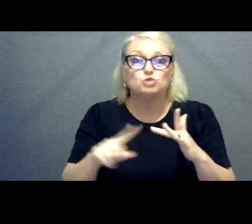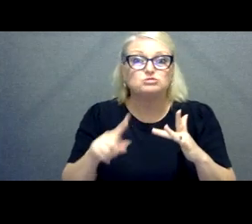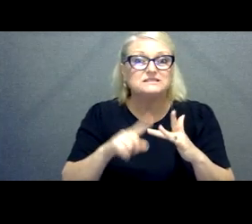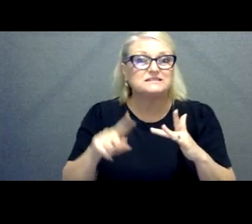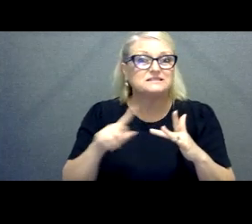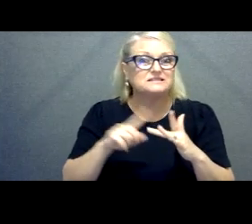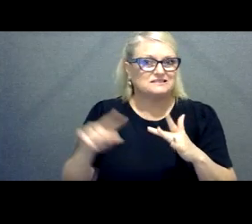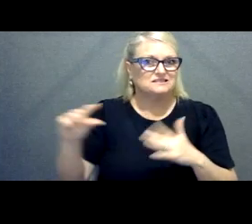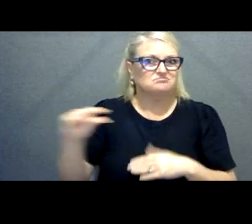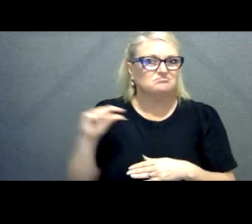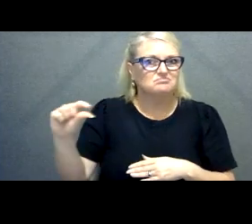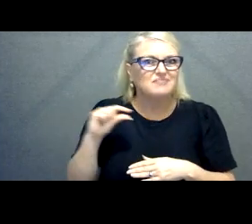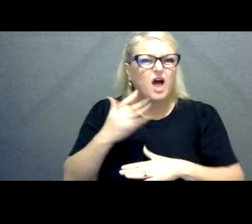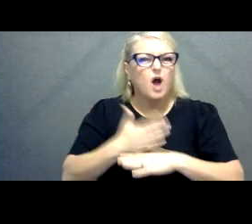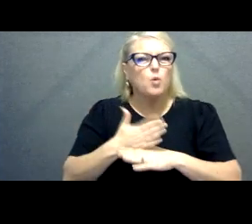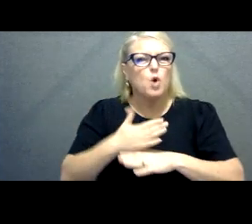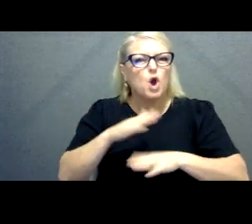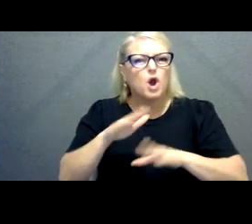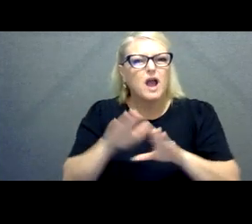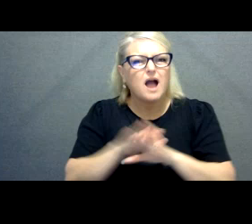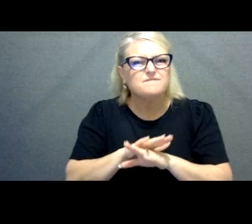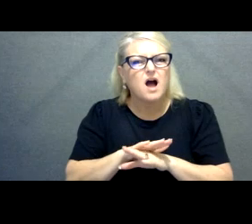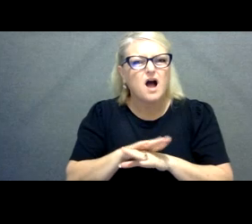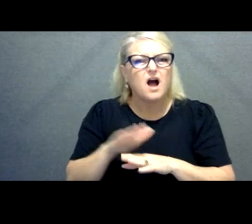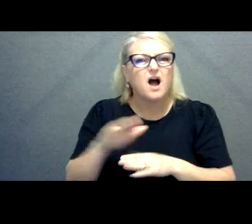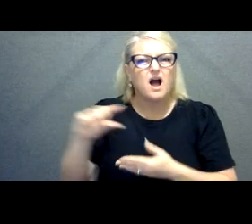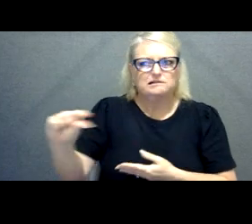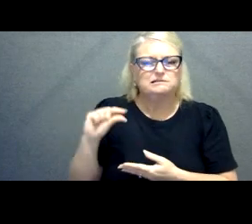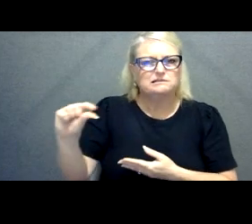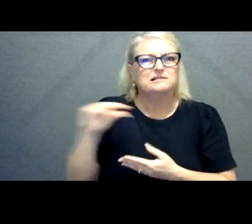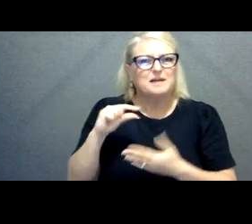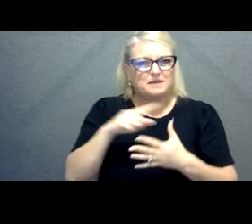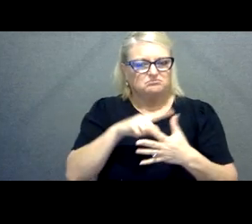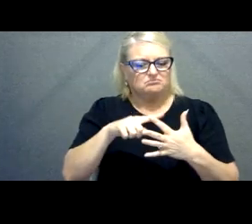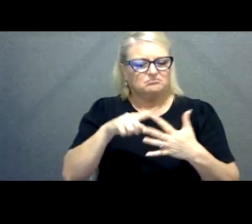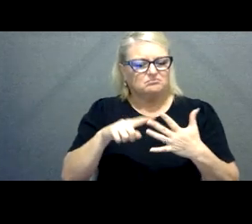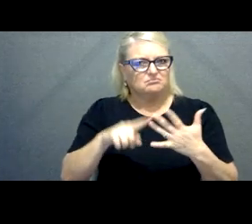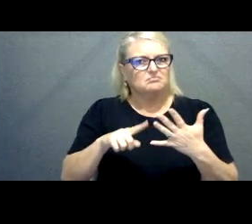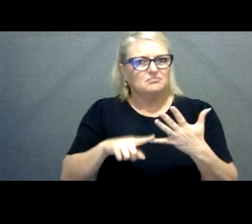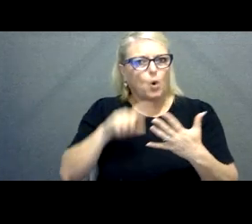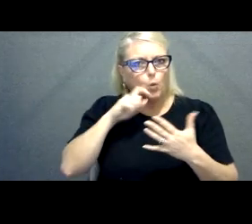something like Work Cover there that's when we're looking at income that's what we're looking at um